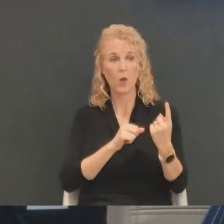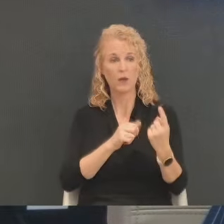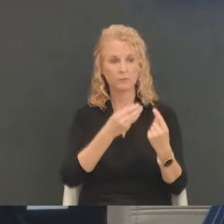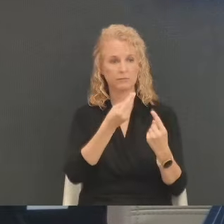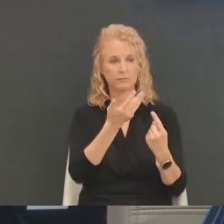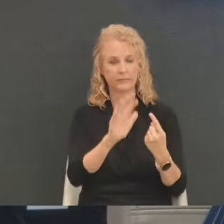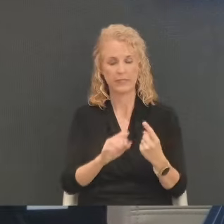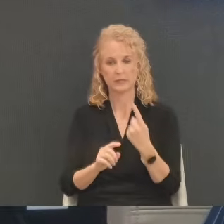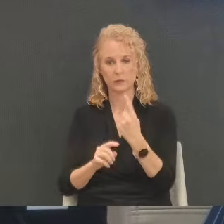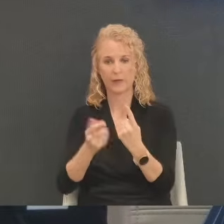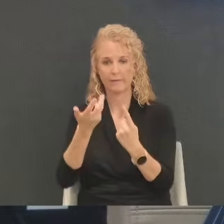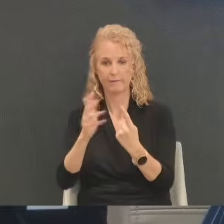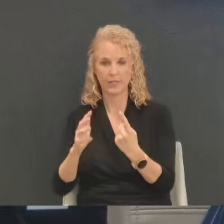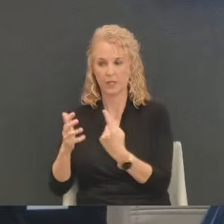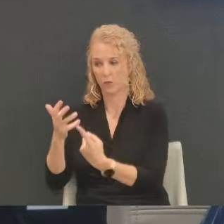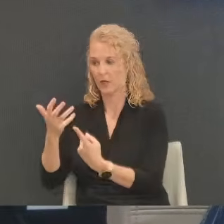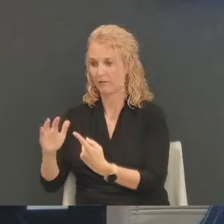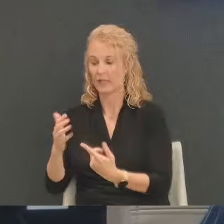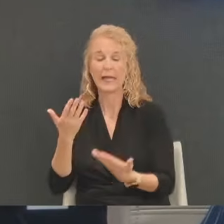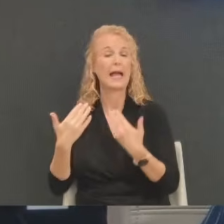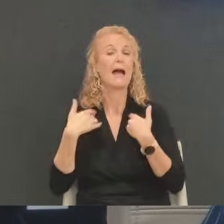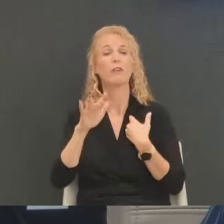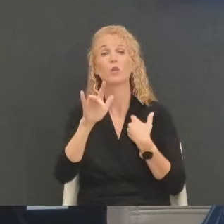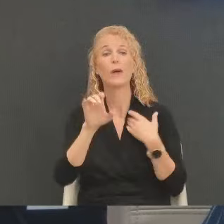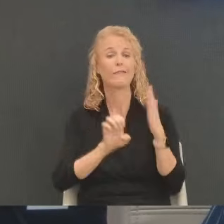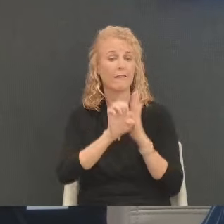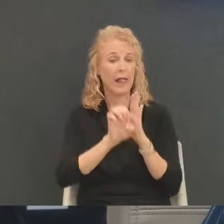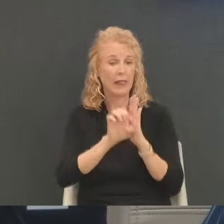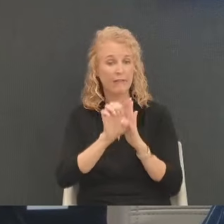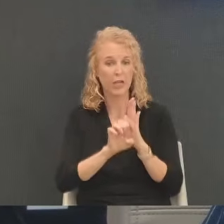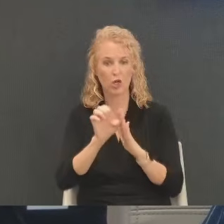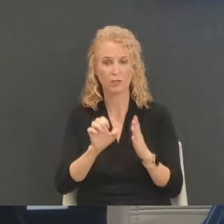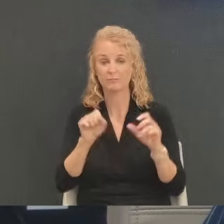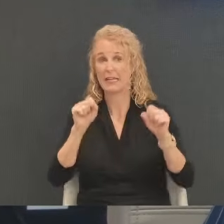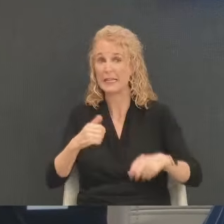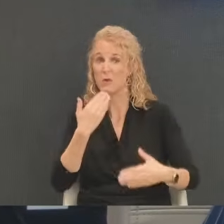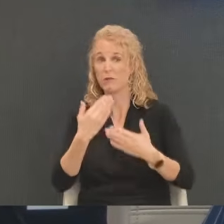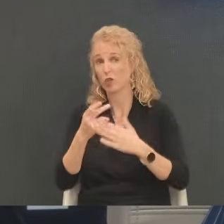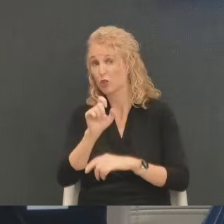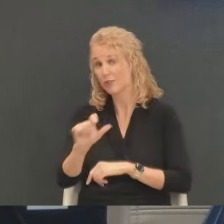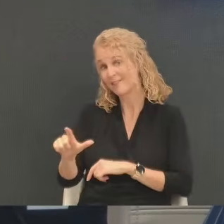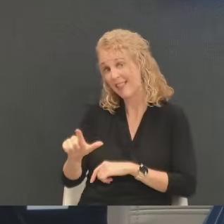company and say, "I got 25 elevators. What kind of good deal can you give me?" Are we doing that